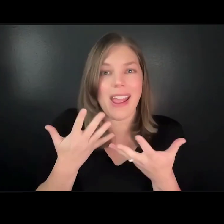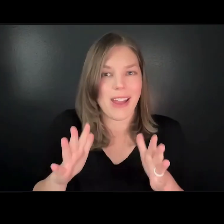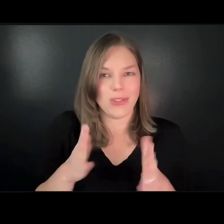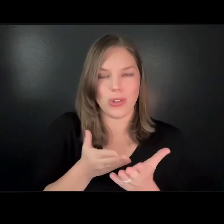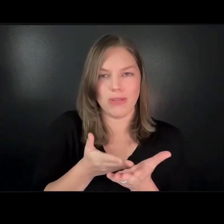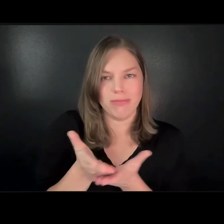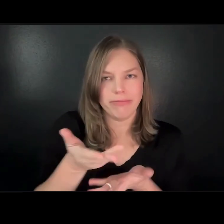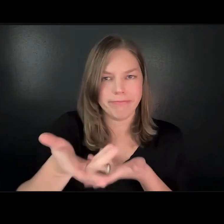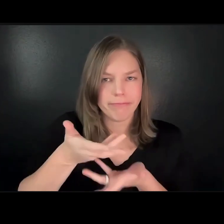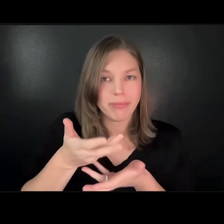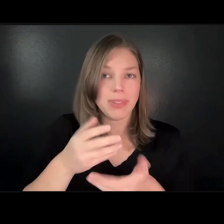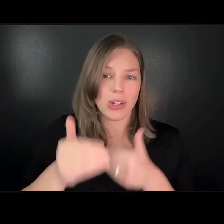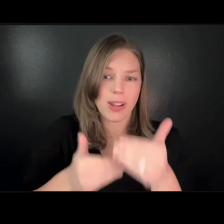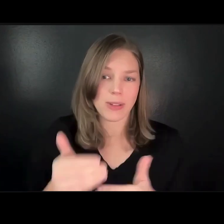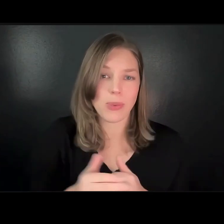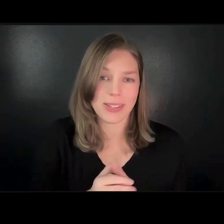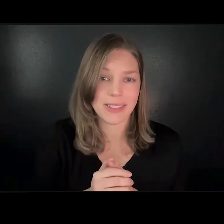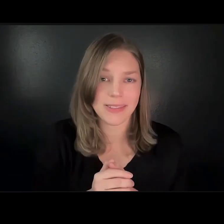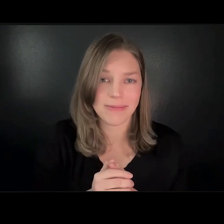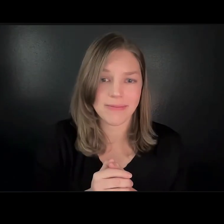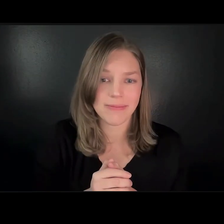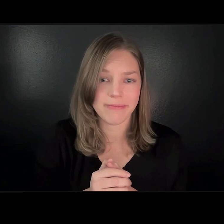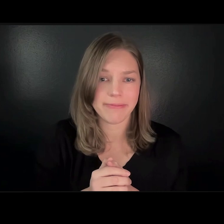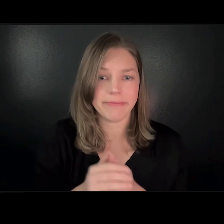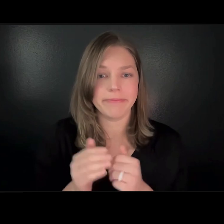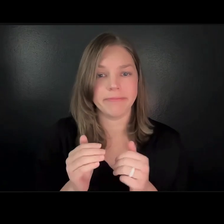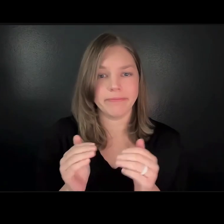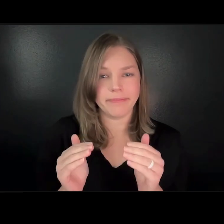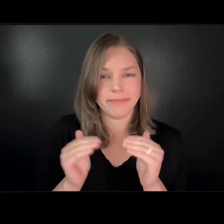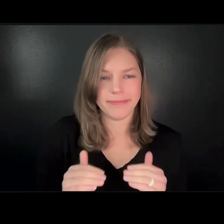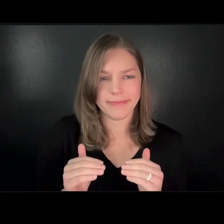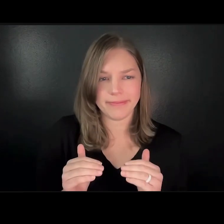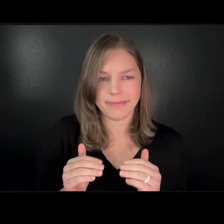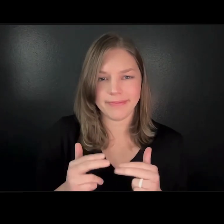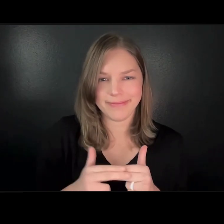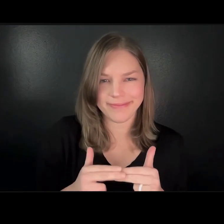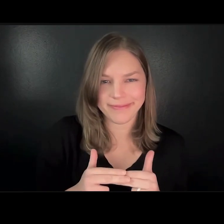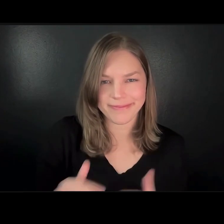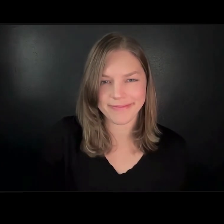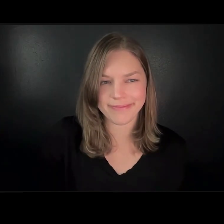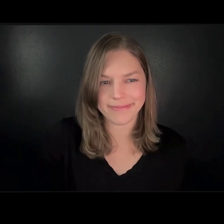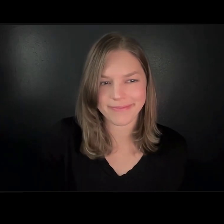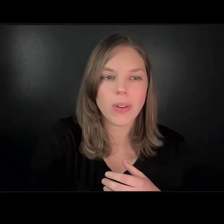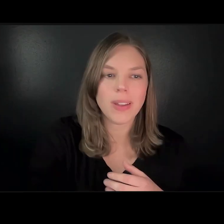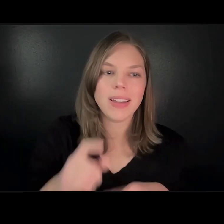and it can only be determined by going through the interactive process. Next slide.